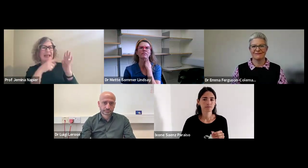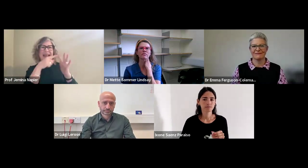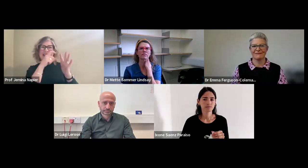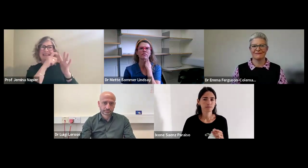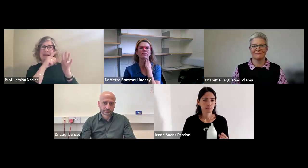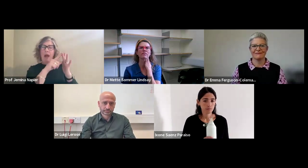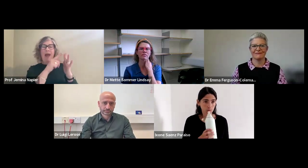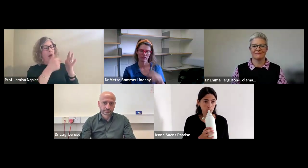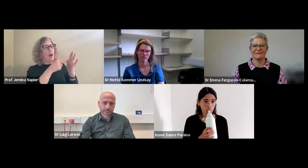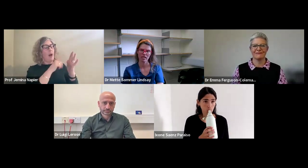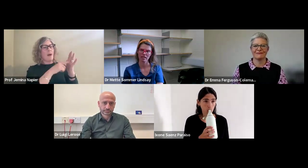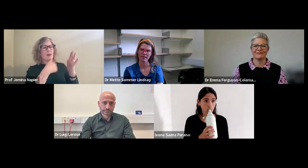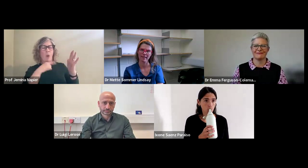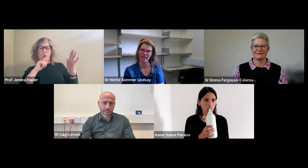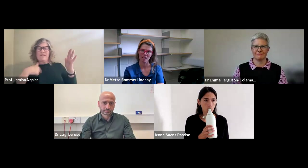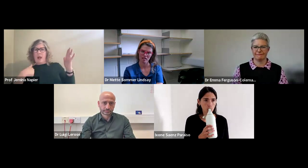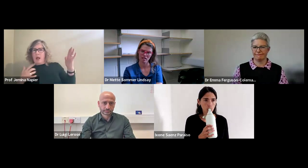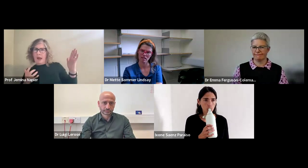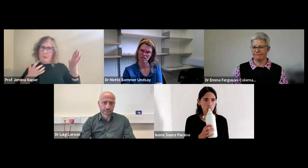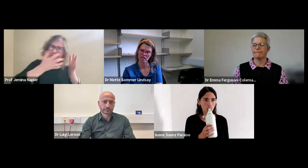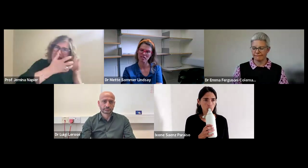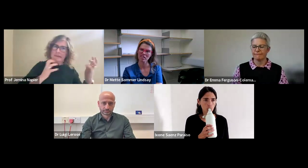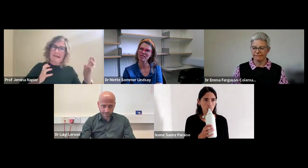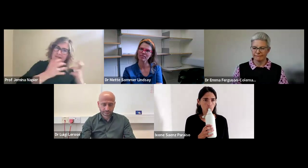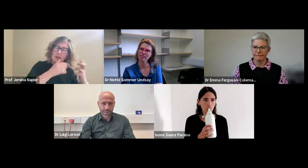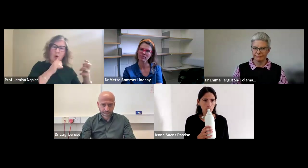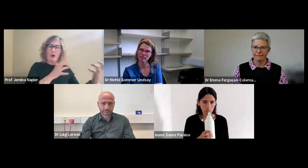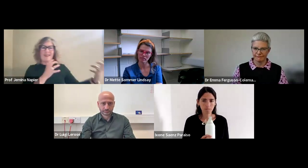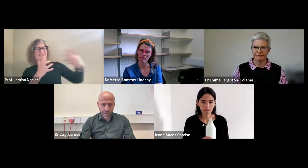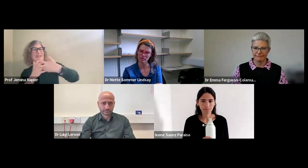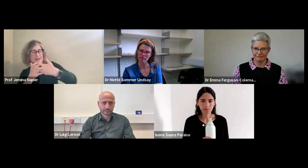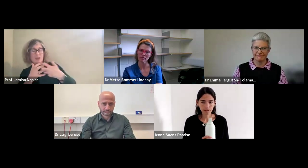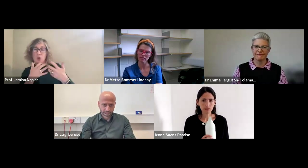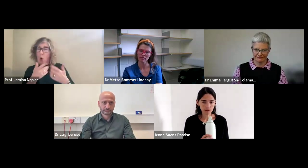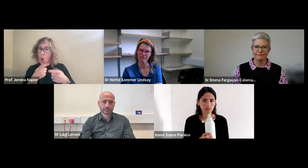Luigi) saying EDI you know feeling that we were always having to fit into their